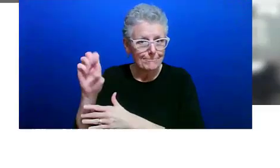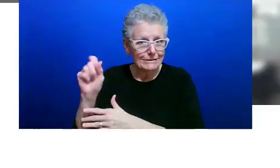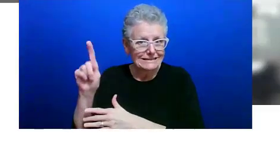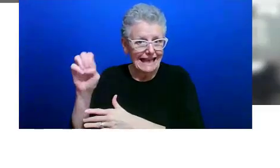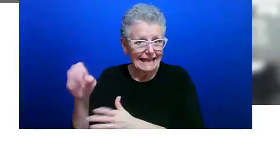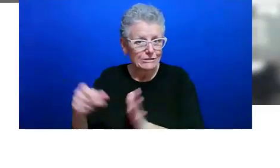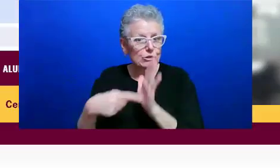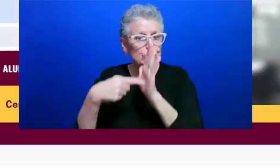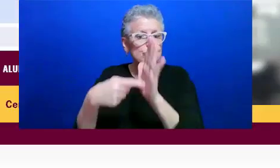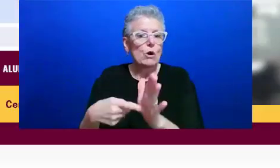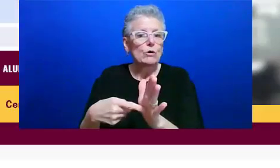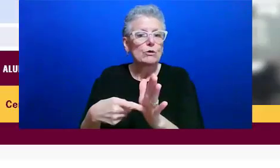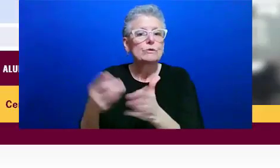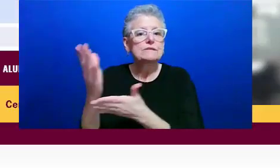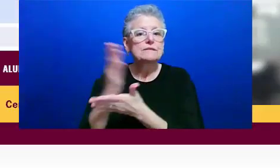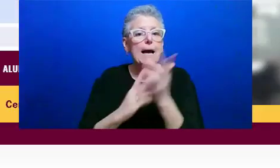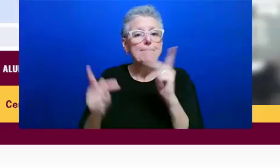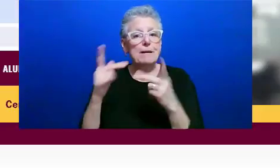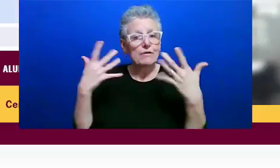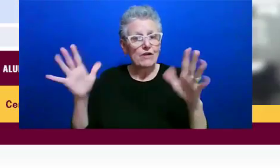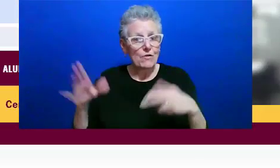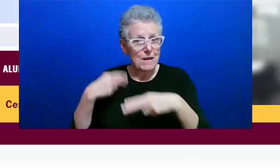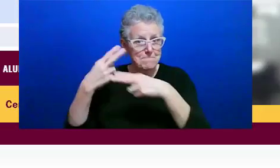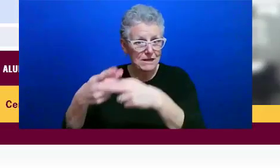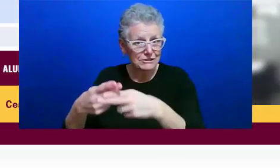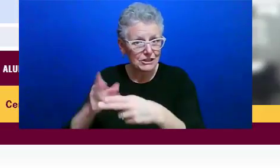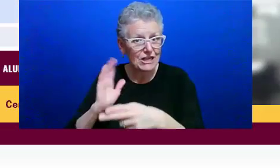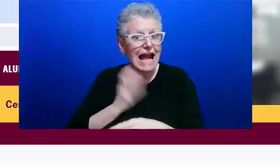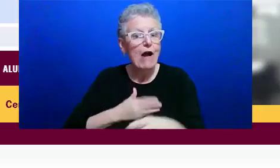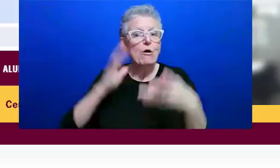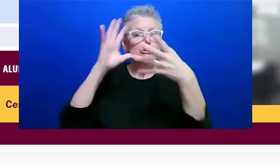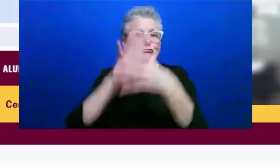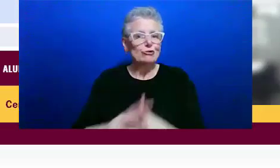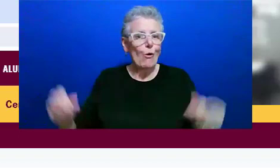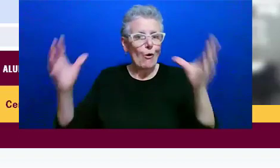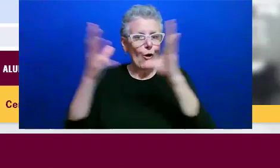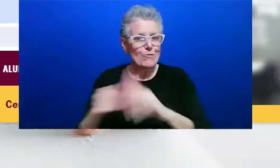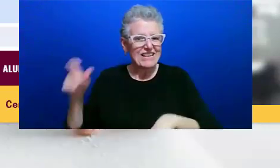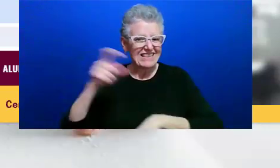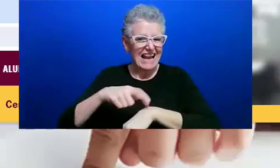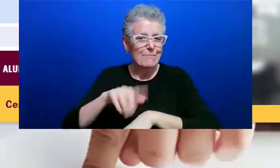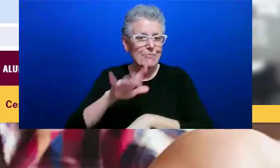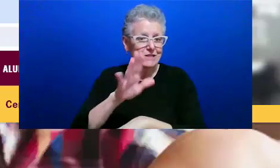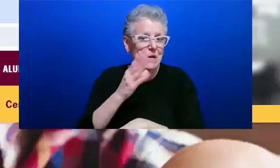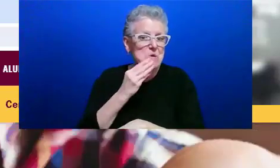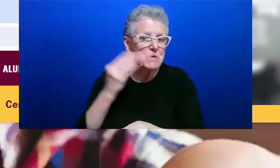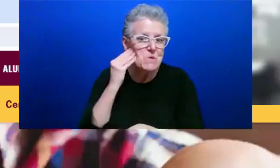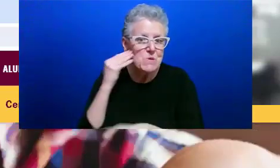some people have mentioned, which is our Storytimes. So this is our home page. And when you first go in,